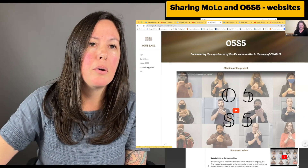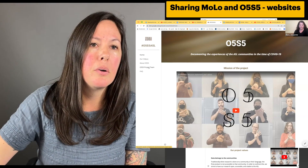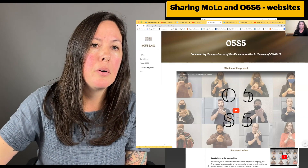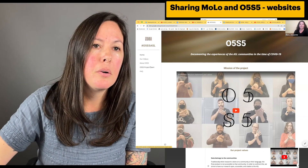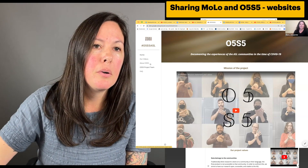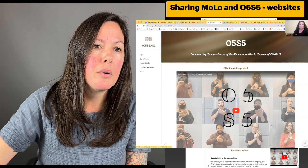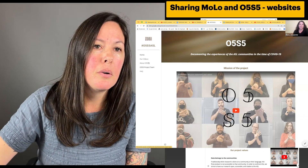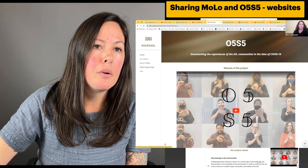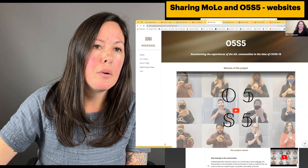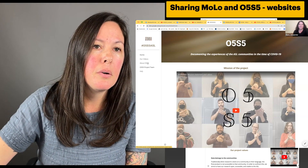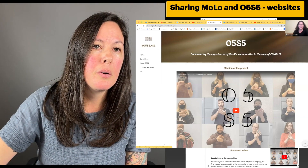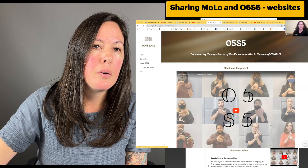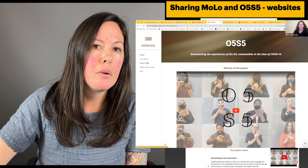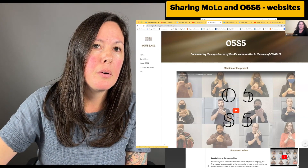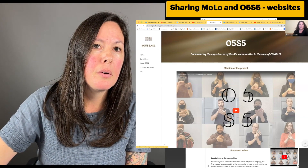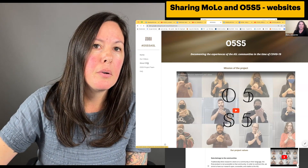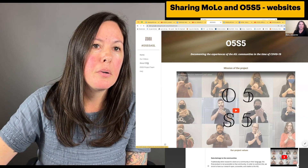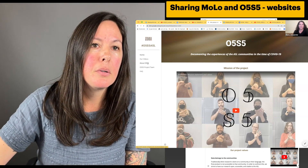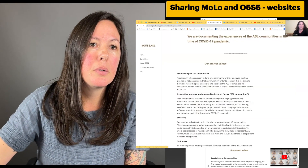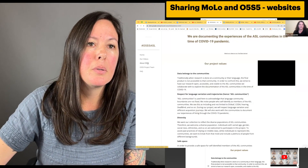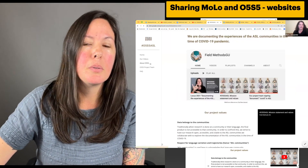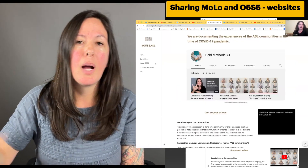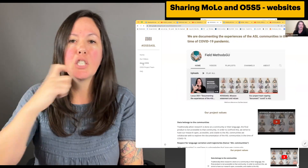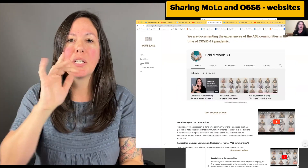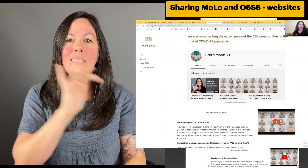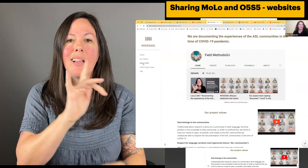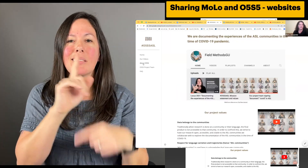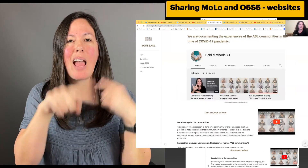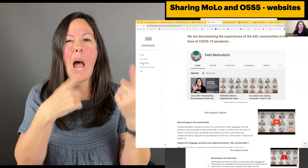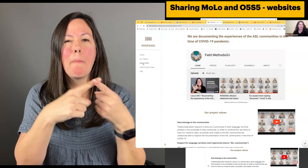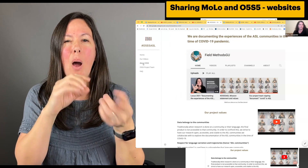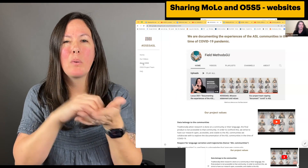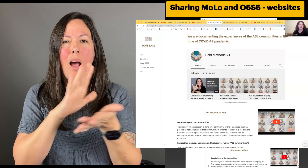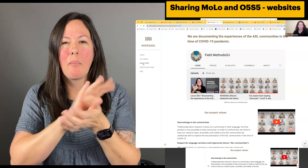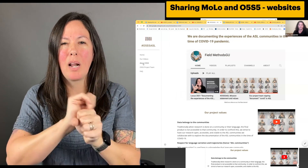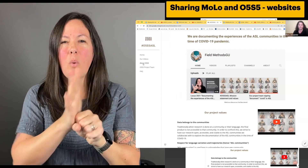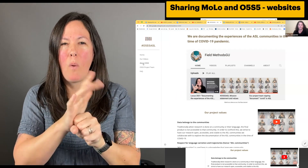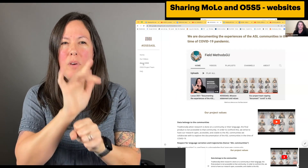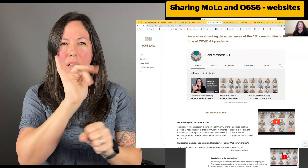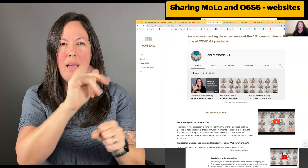later but as I think about the fair and Care